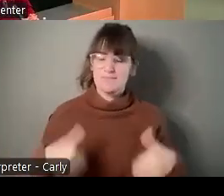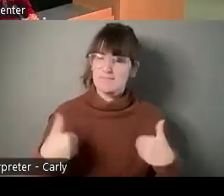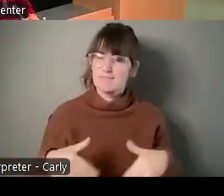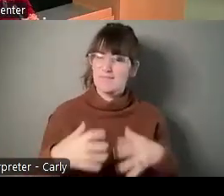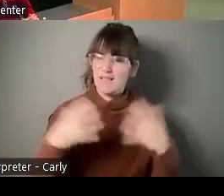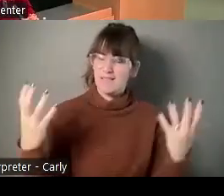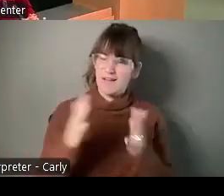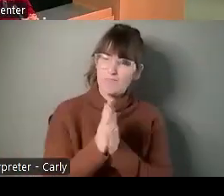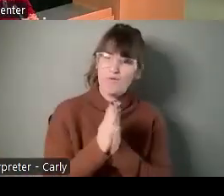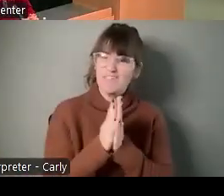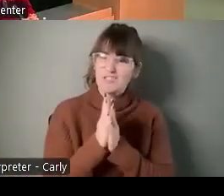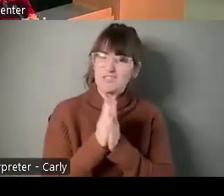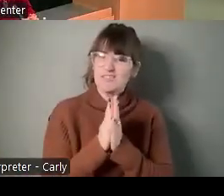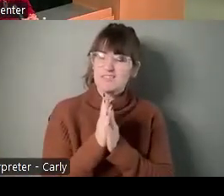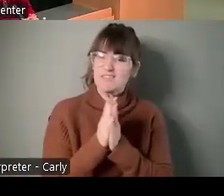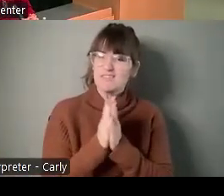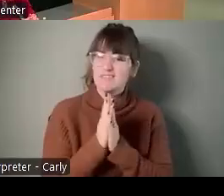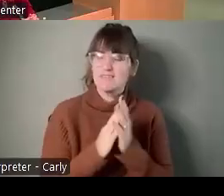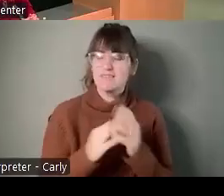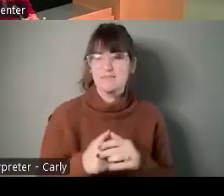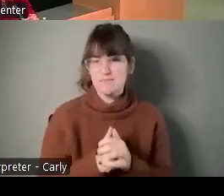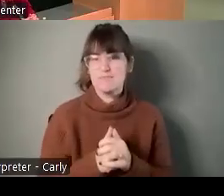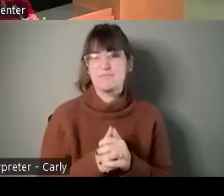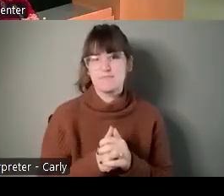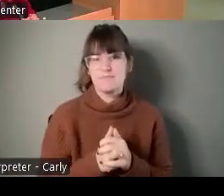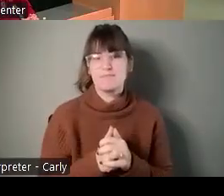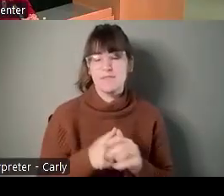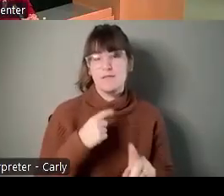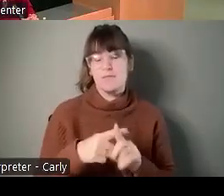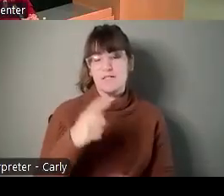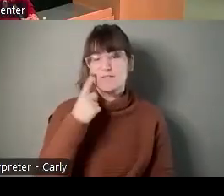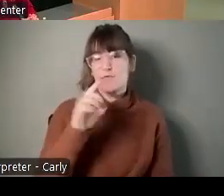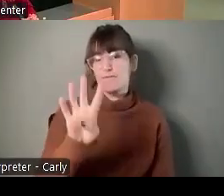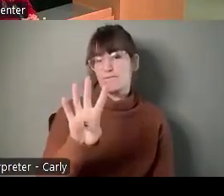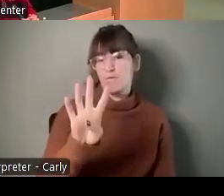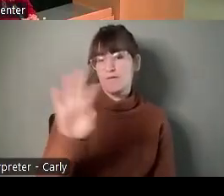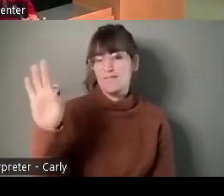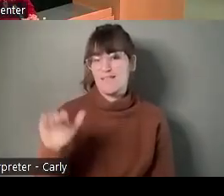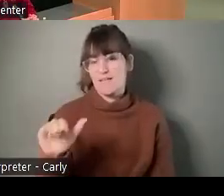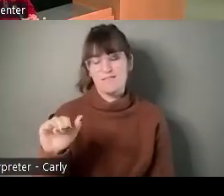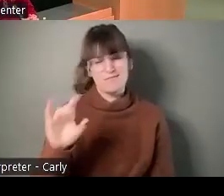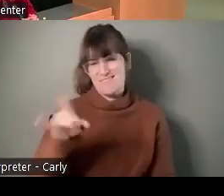I also think the space is so bad on 49000. Um you couldn't design it worse really to create more